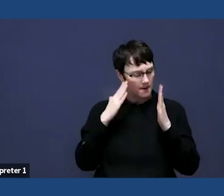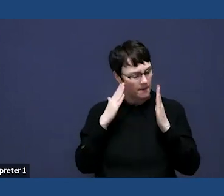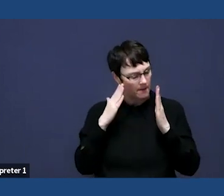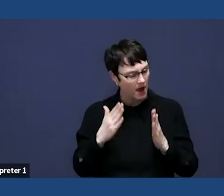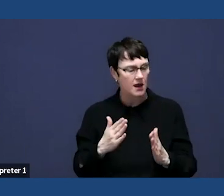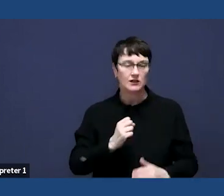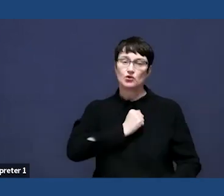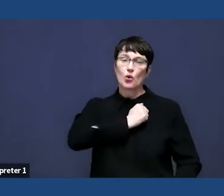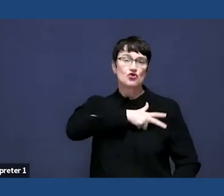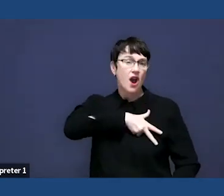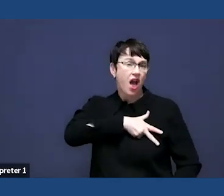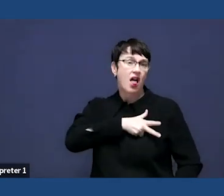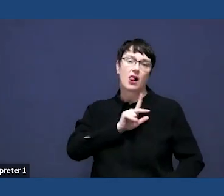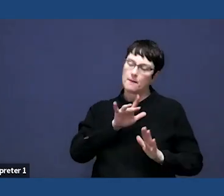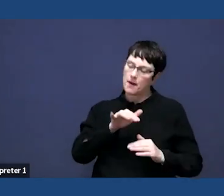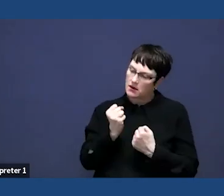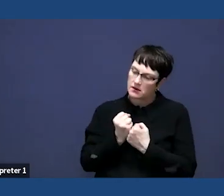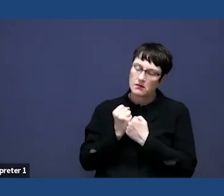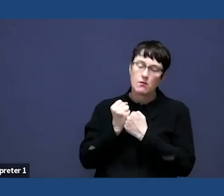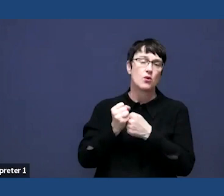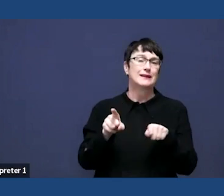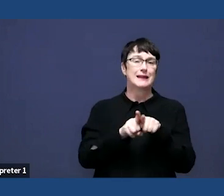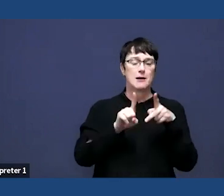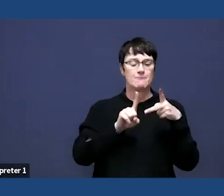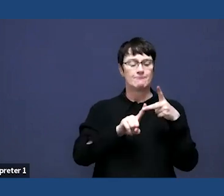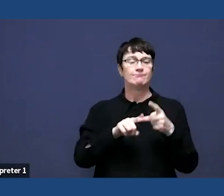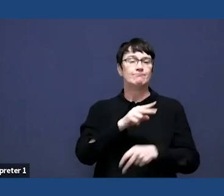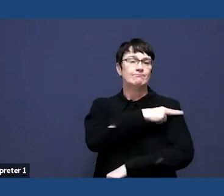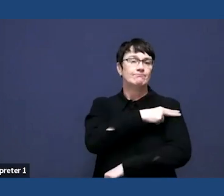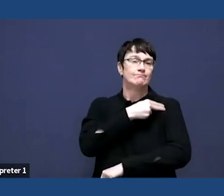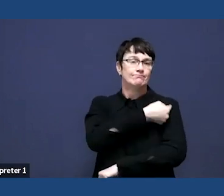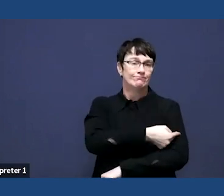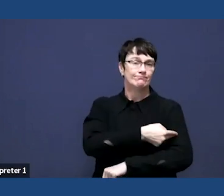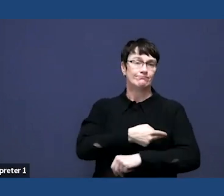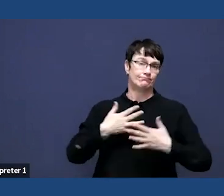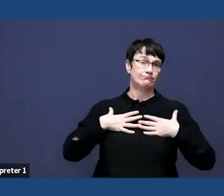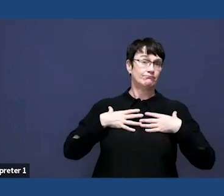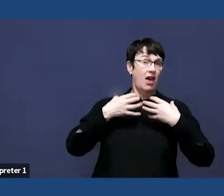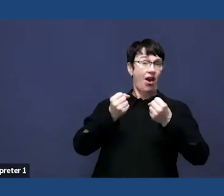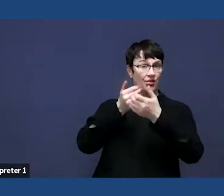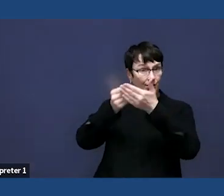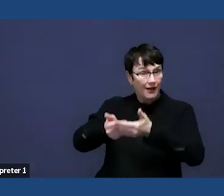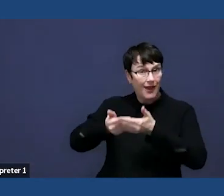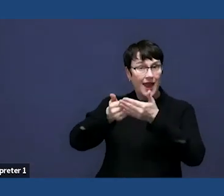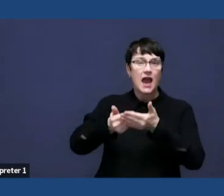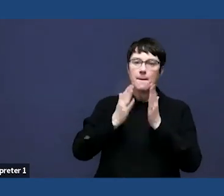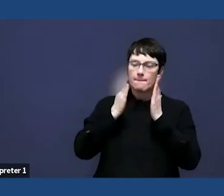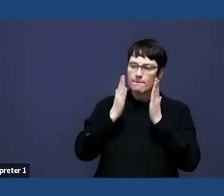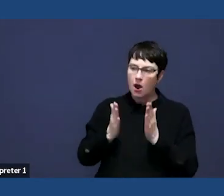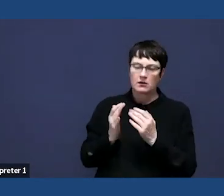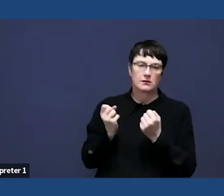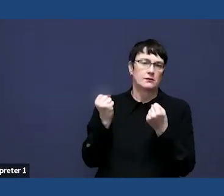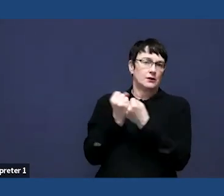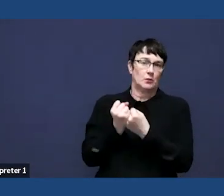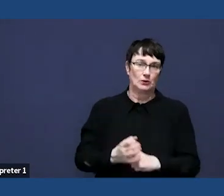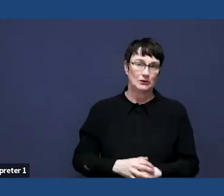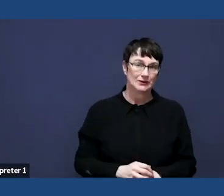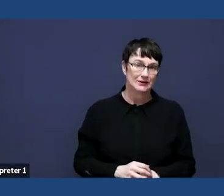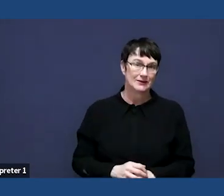We need to implement this. My colleagues mentions all the different points. I won't repeat on that.